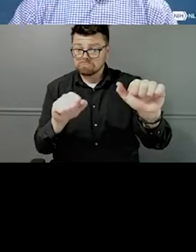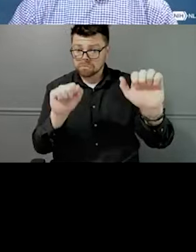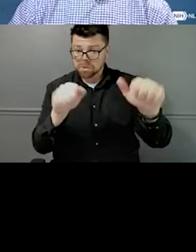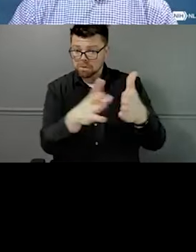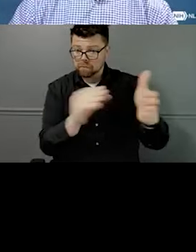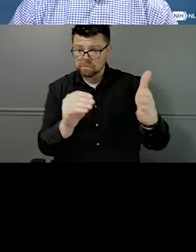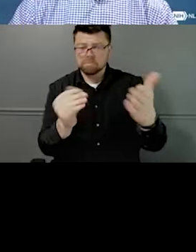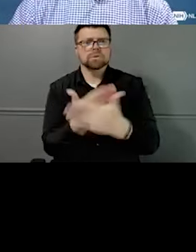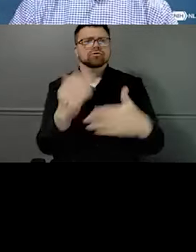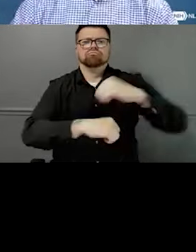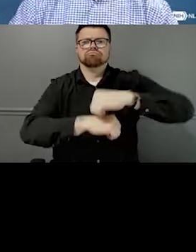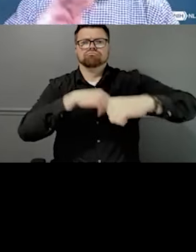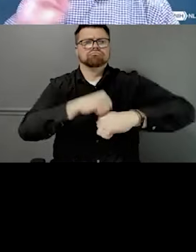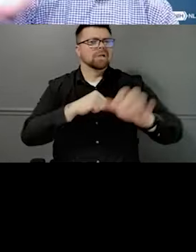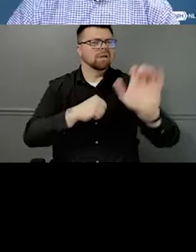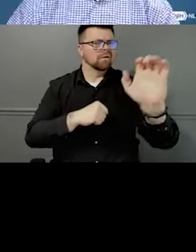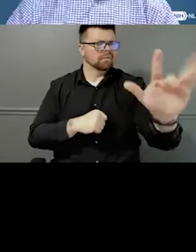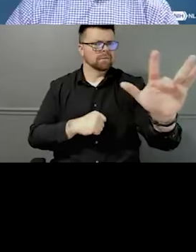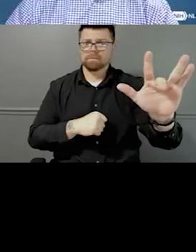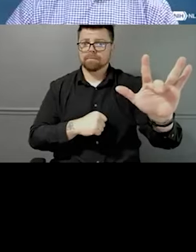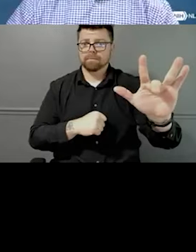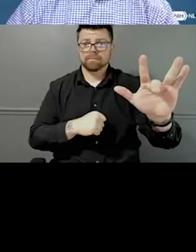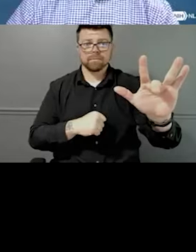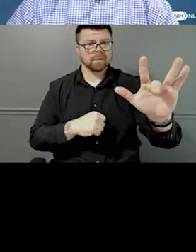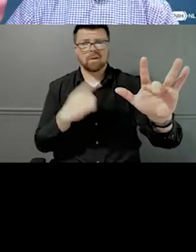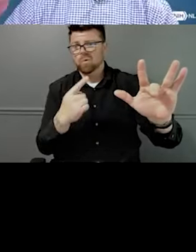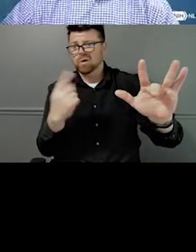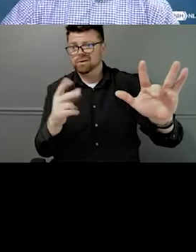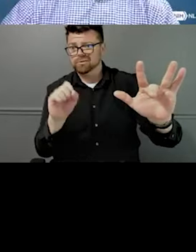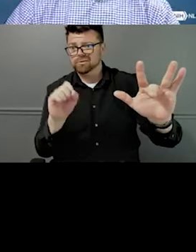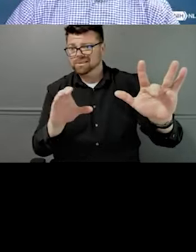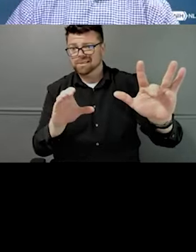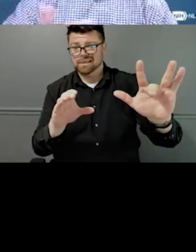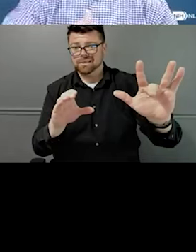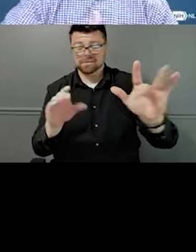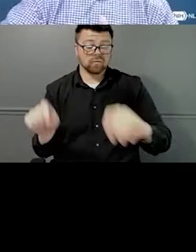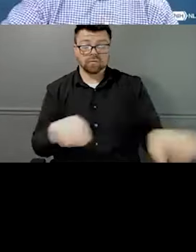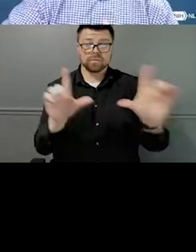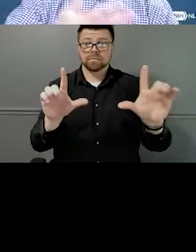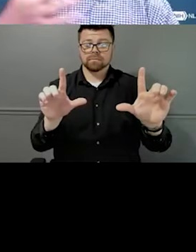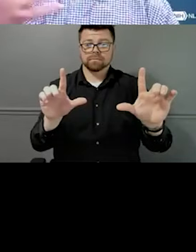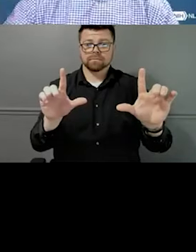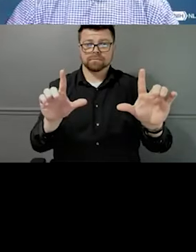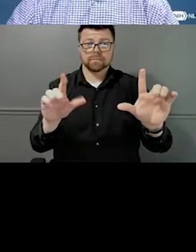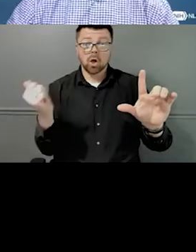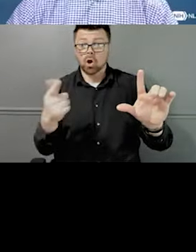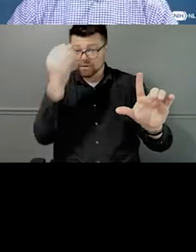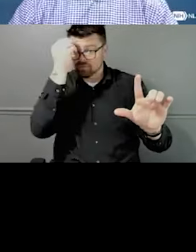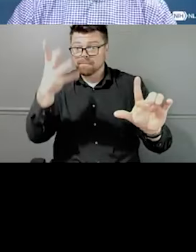You click that link, and within 1 or 2 seconds, you get all of your information transferred